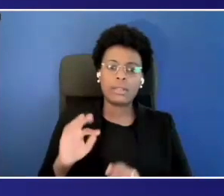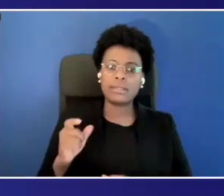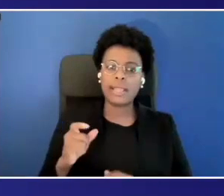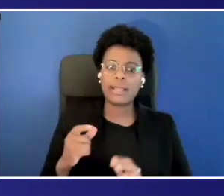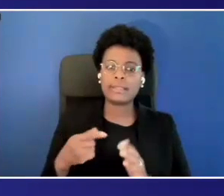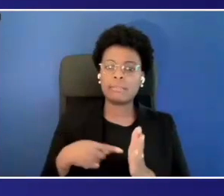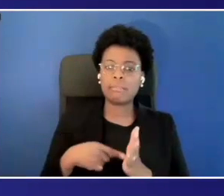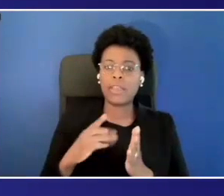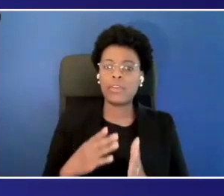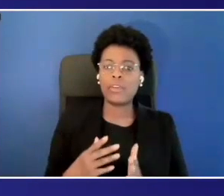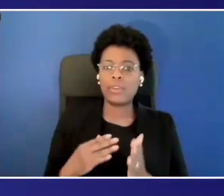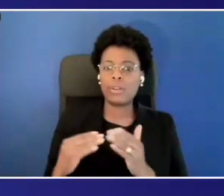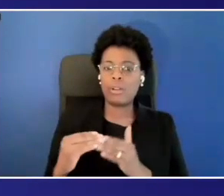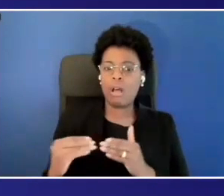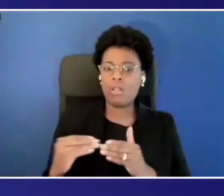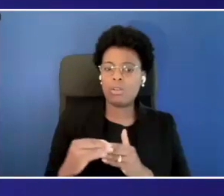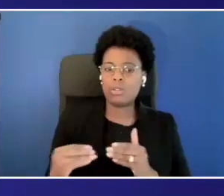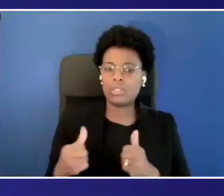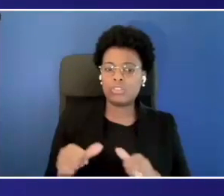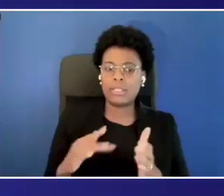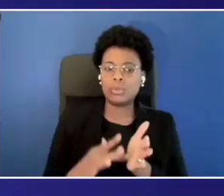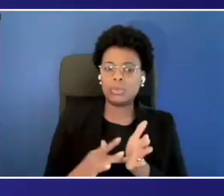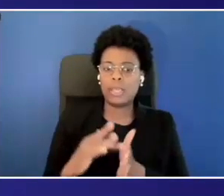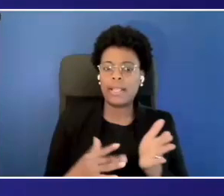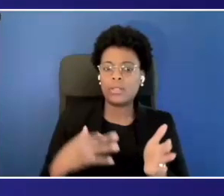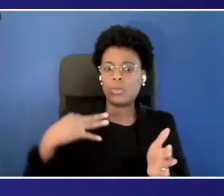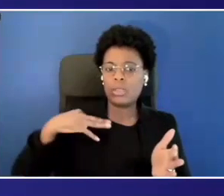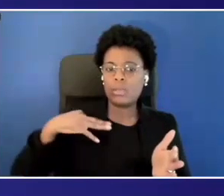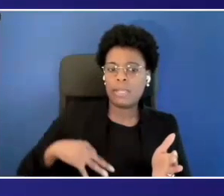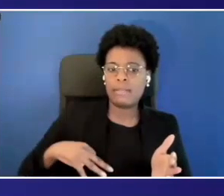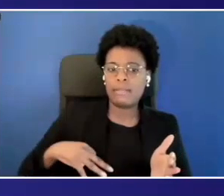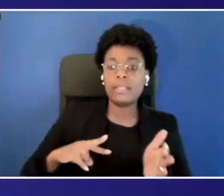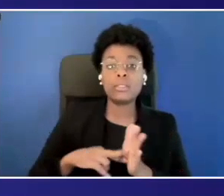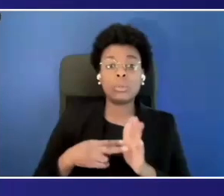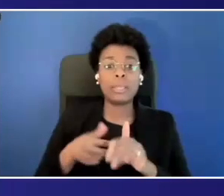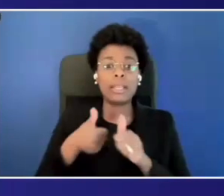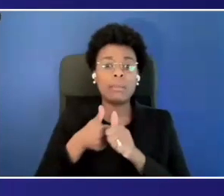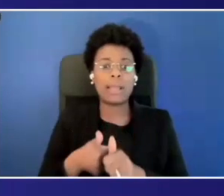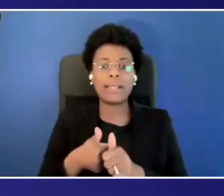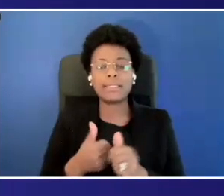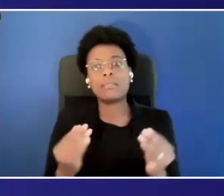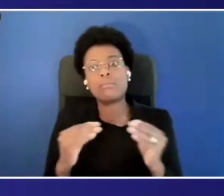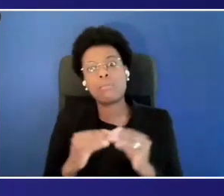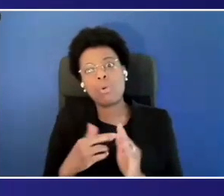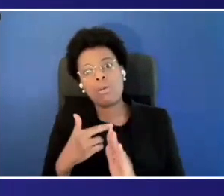And so compliance here will add more regulatory hoops. To an already encumbered process.